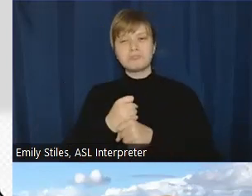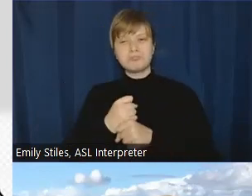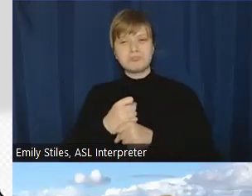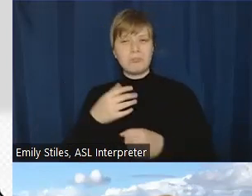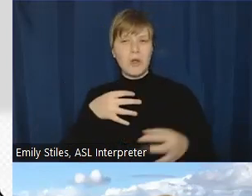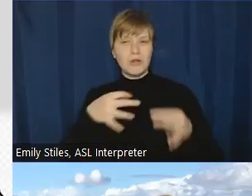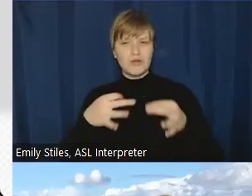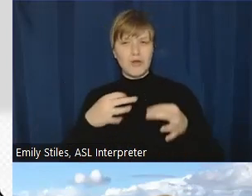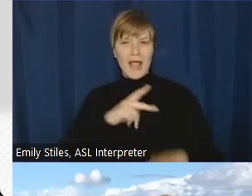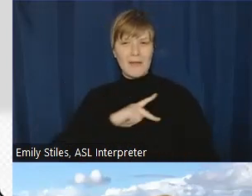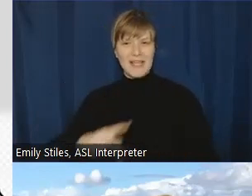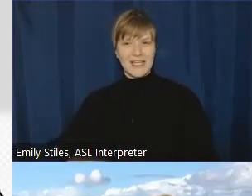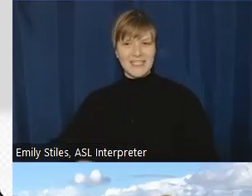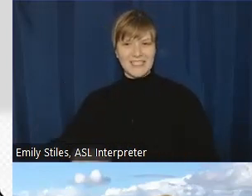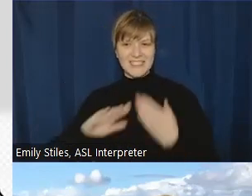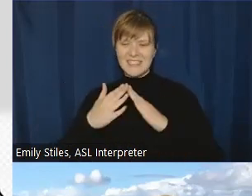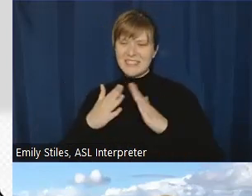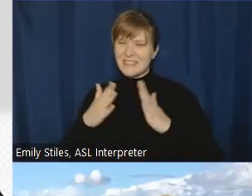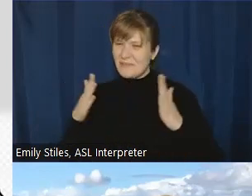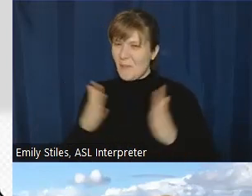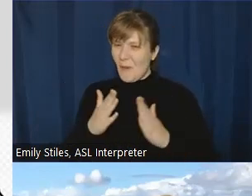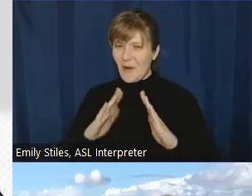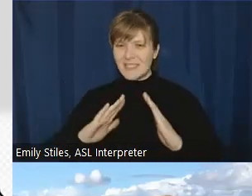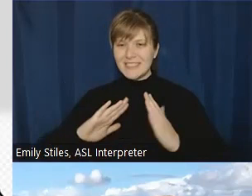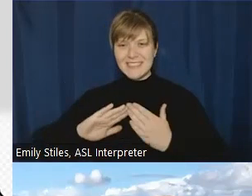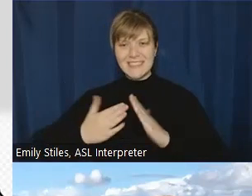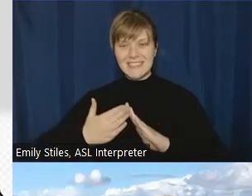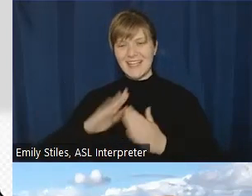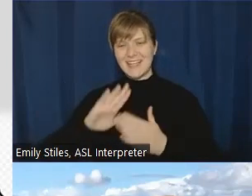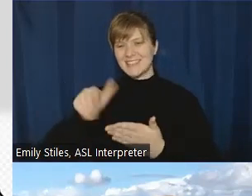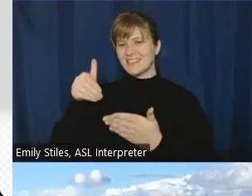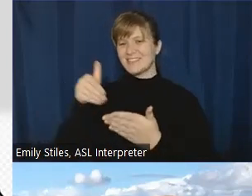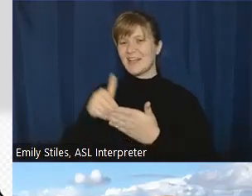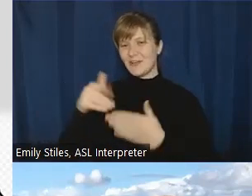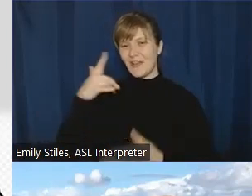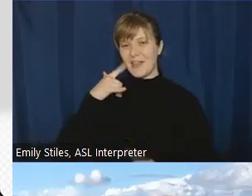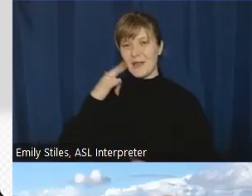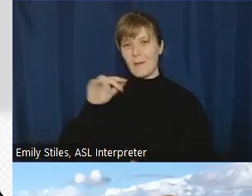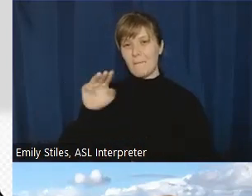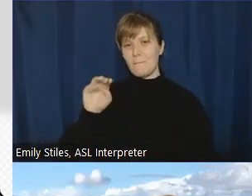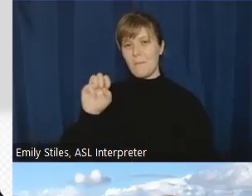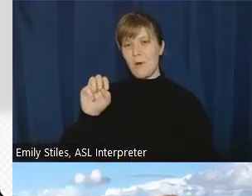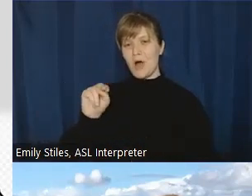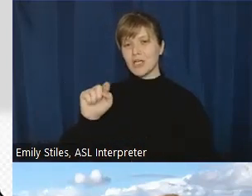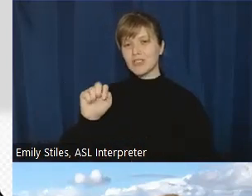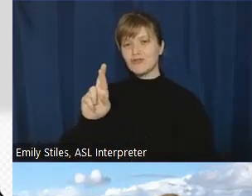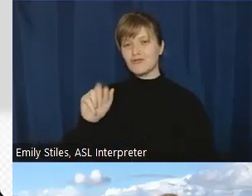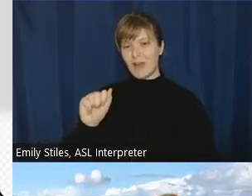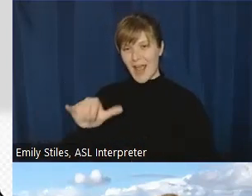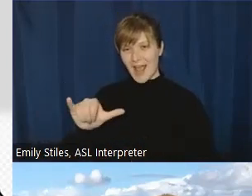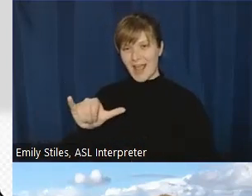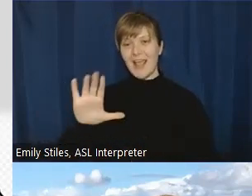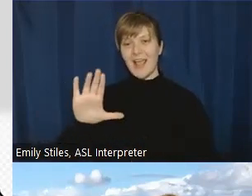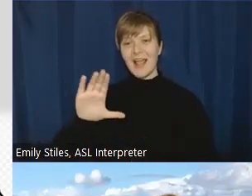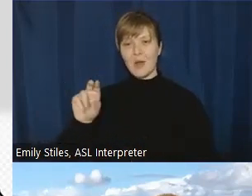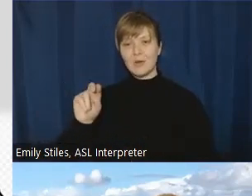city in the central part of California in Monterey County. As mentioned earlier, we are considered